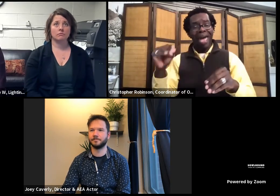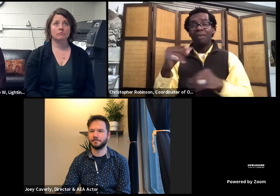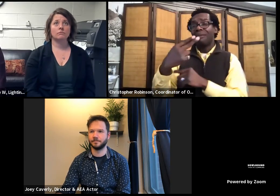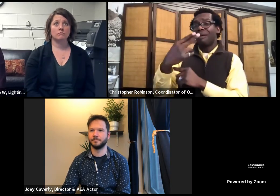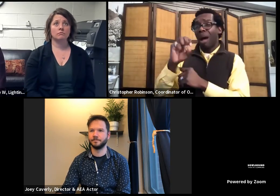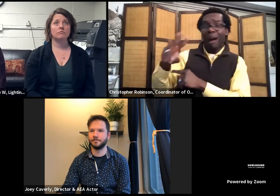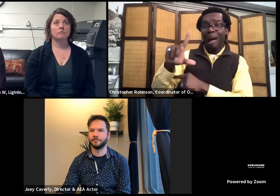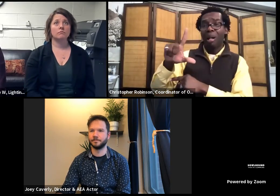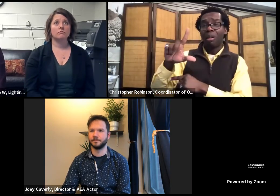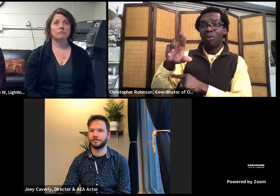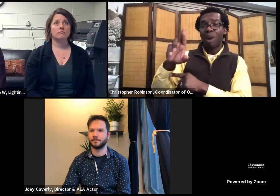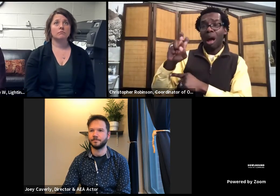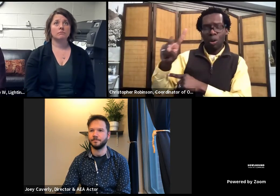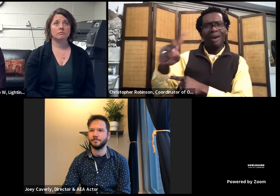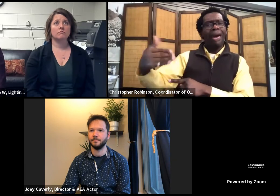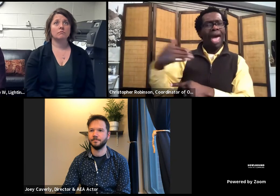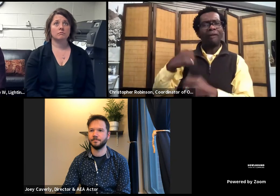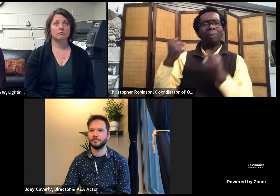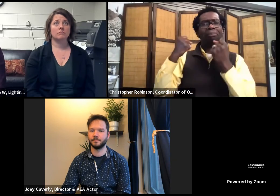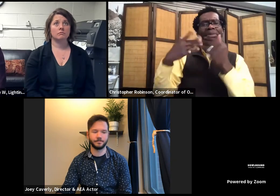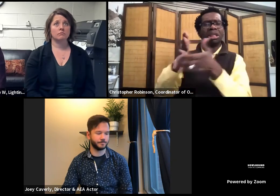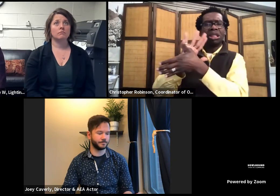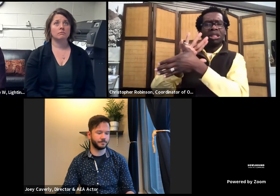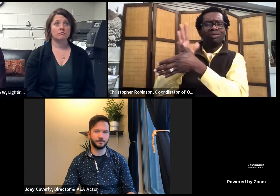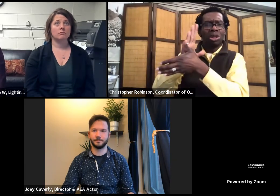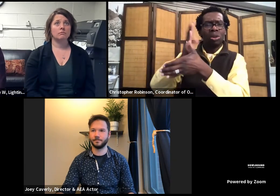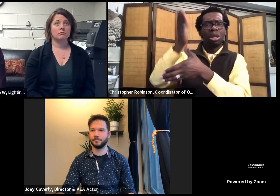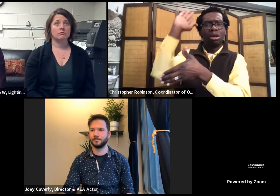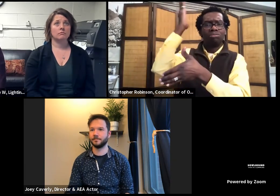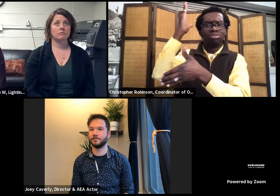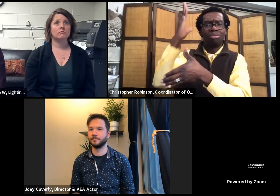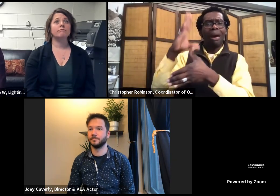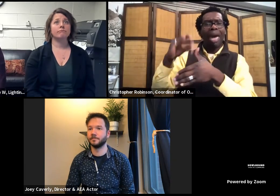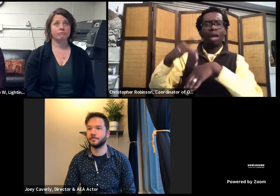I think we'll have more discussion about this, and HowlRound will have as many other videos